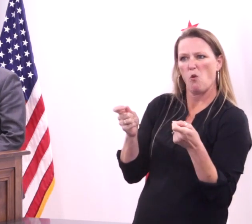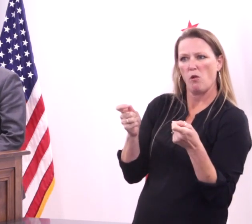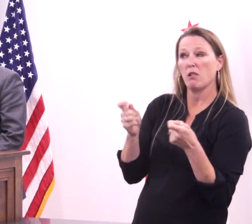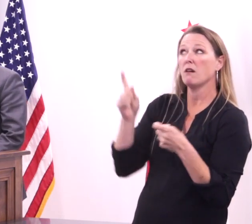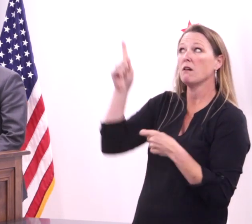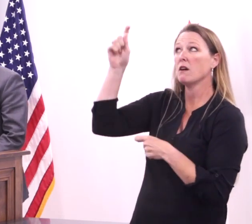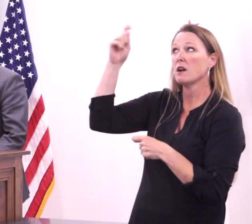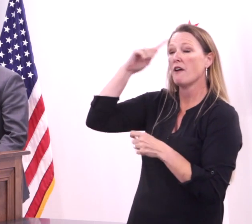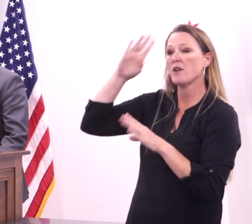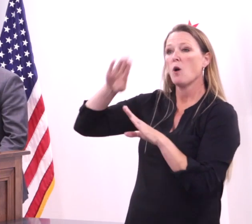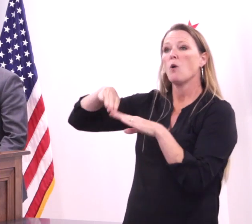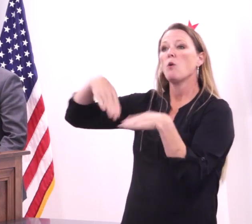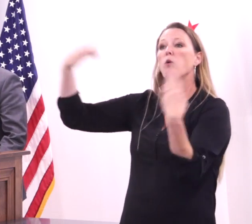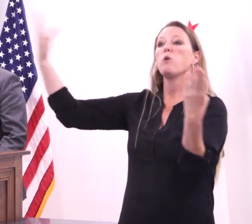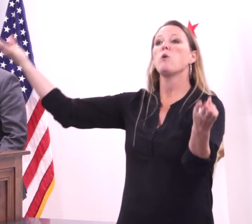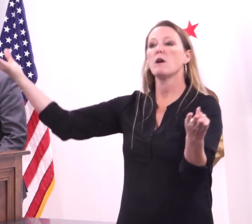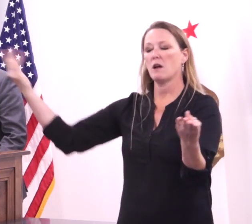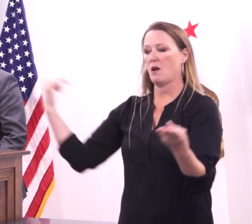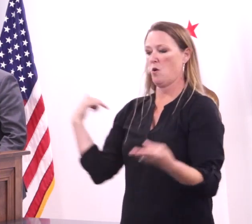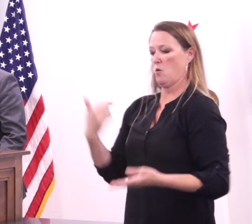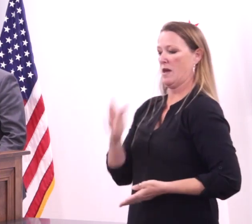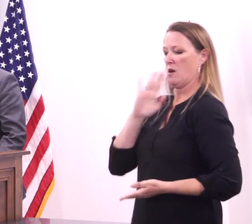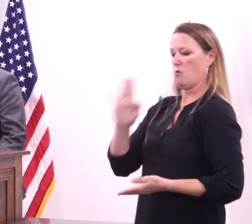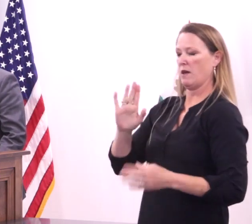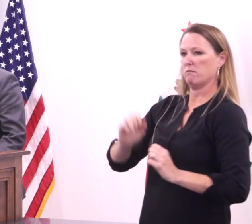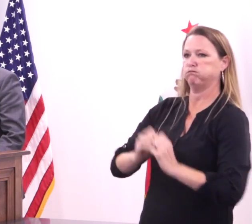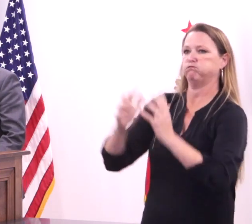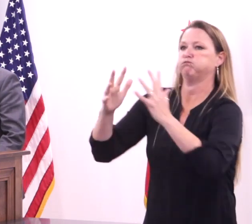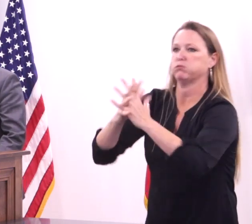we will revise our order to implement the Start Guide.